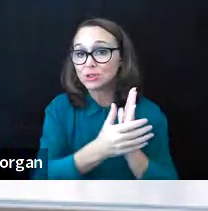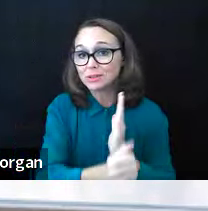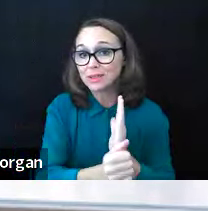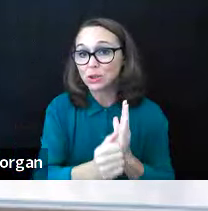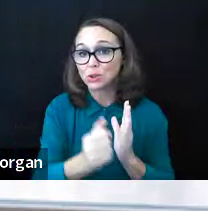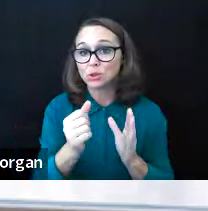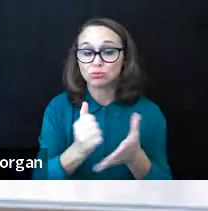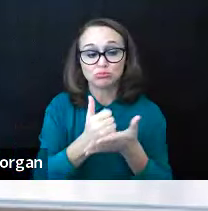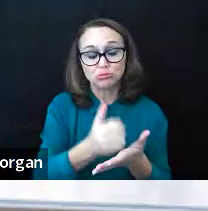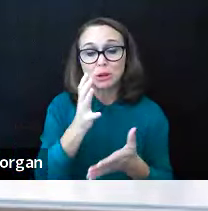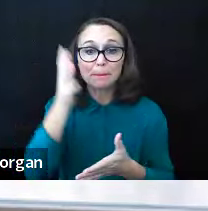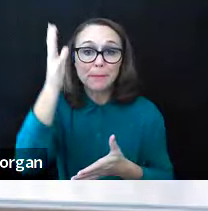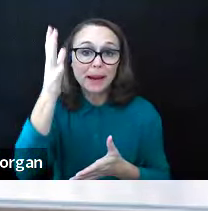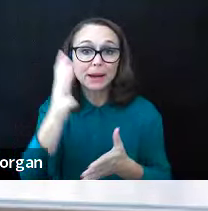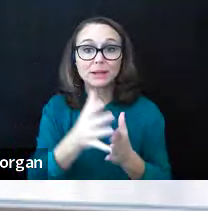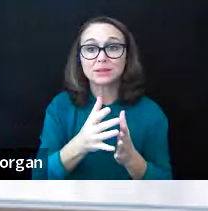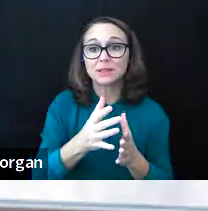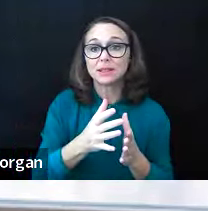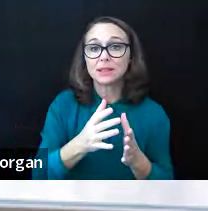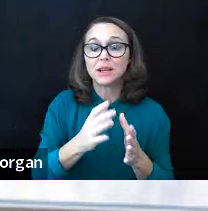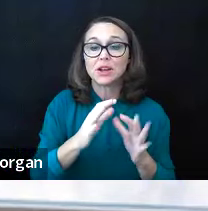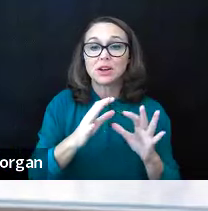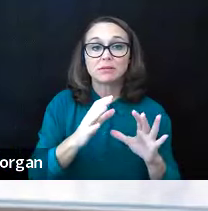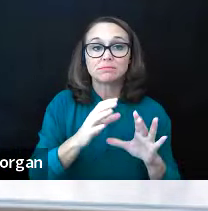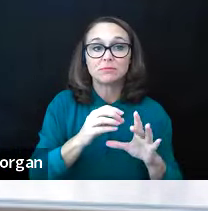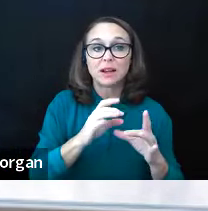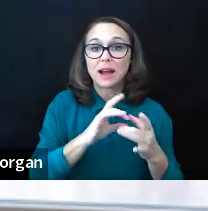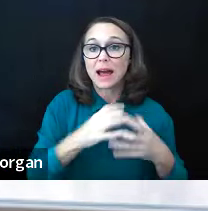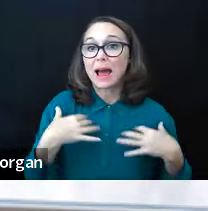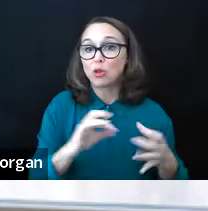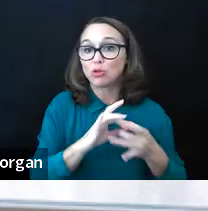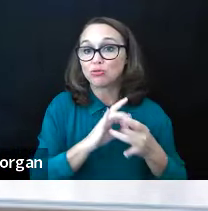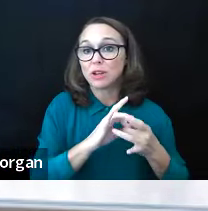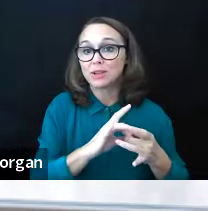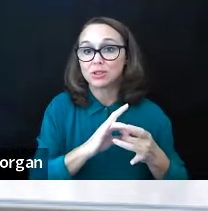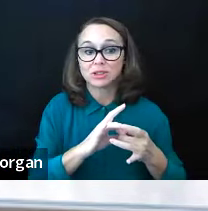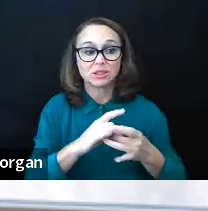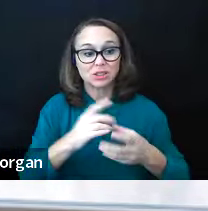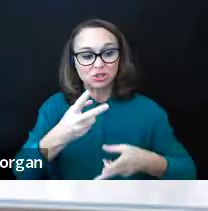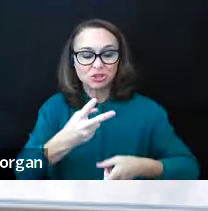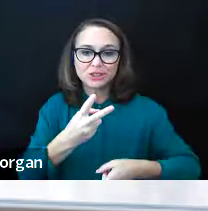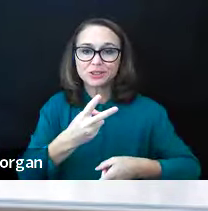manage emotions, foster healthy relationships, and tackle everyday challenges of life is an important